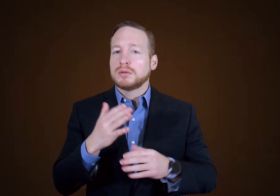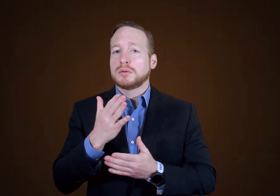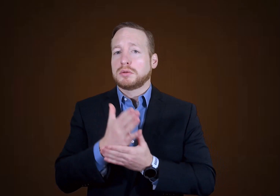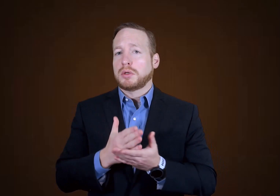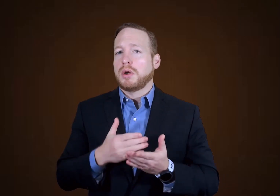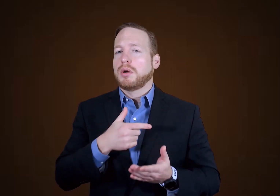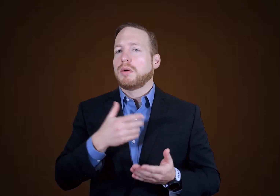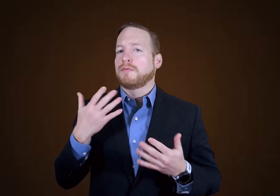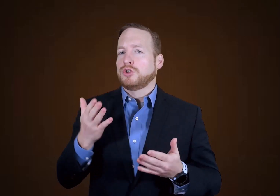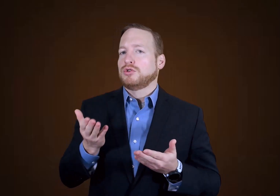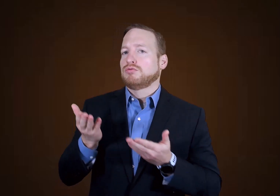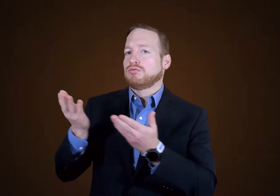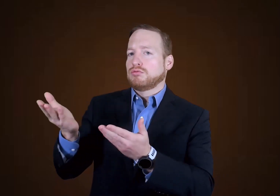we do have some vacancies as well